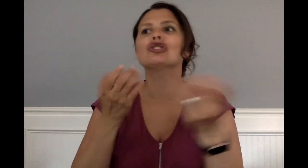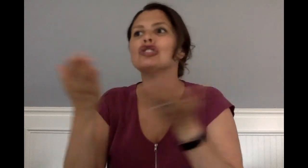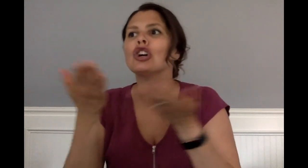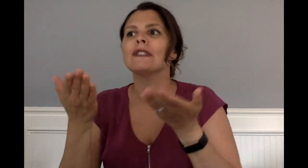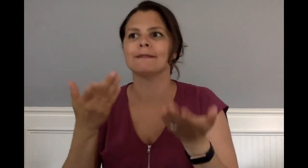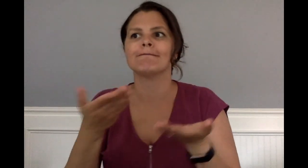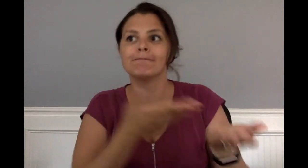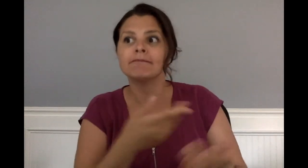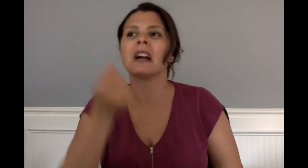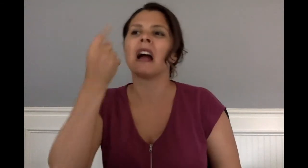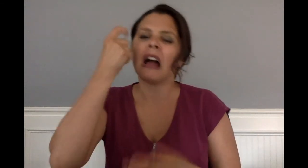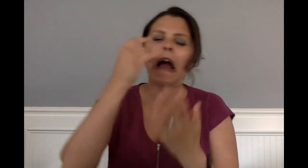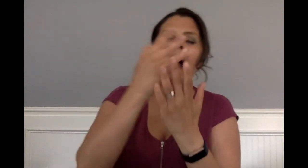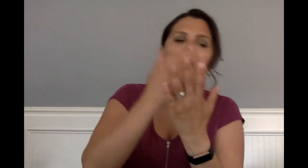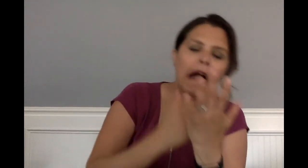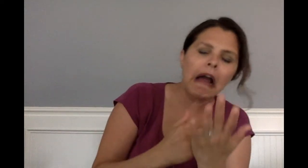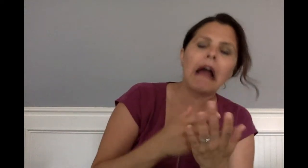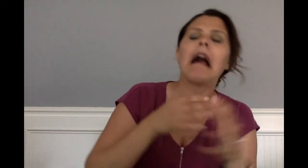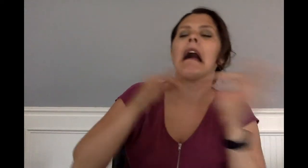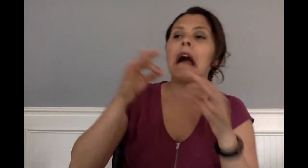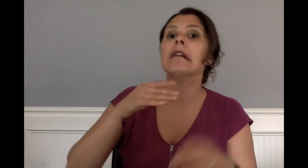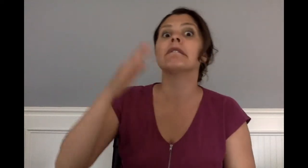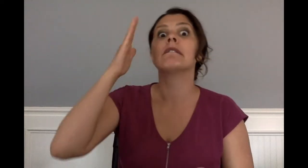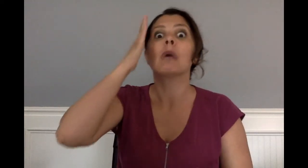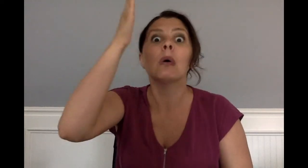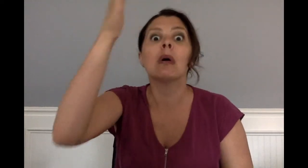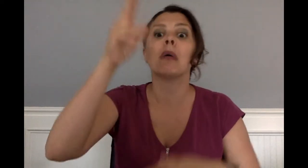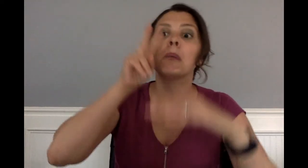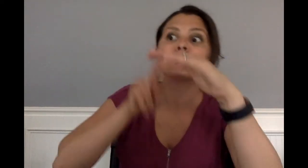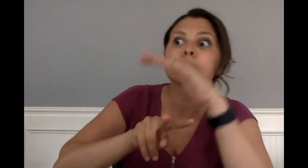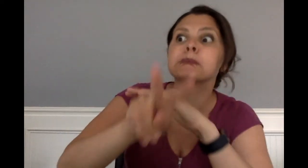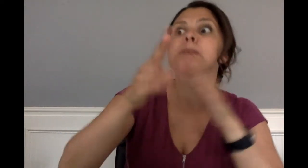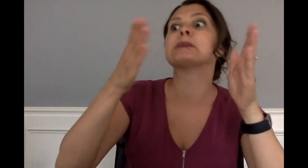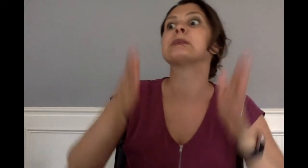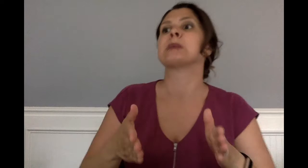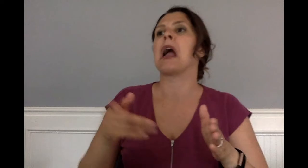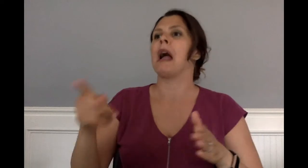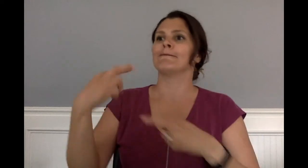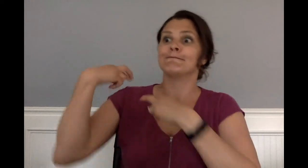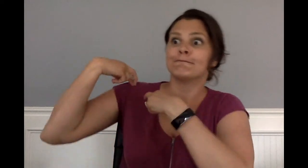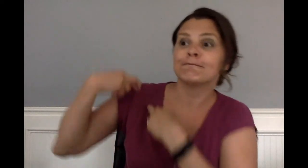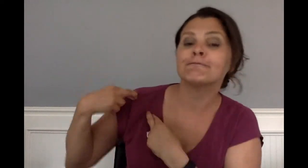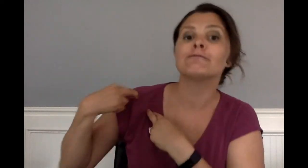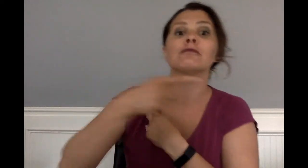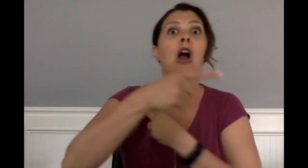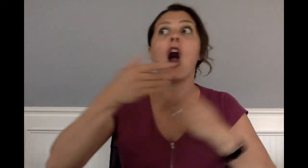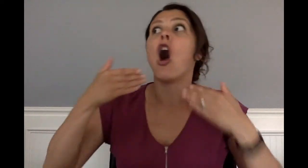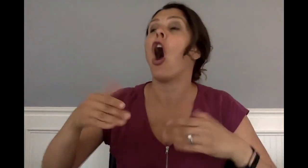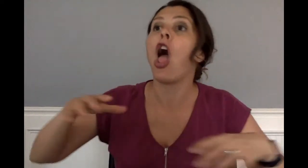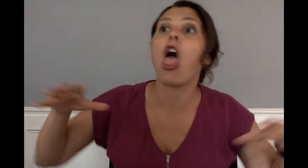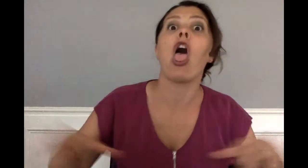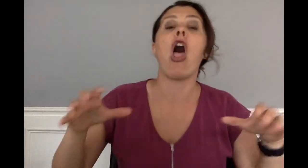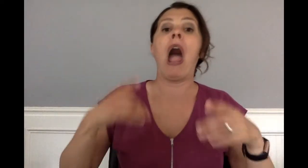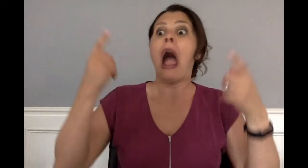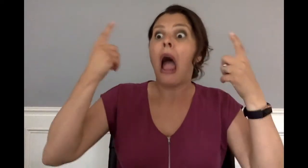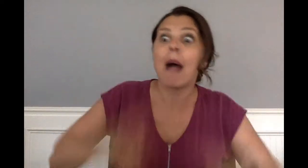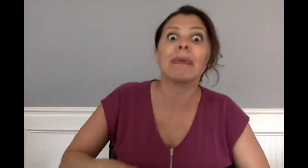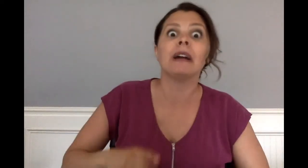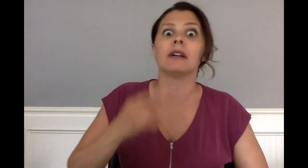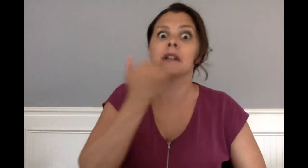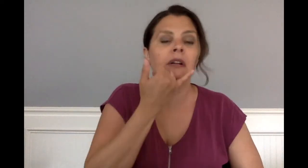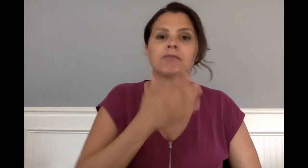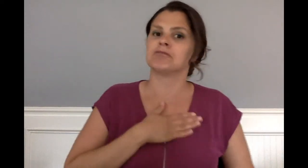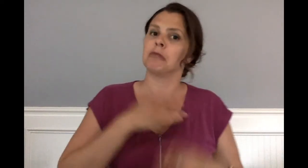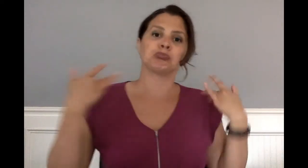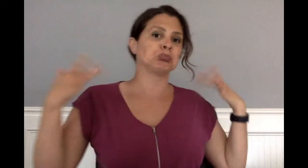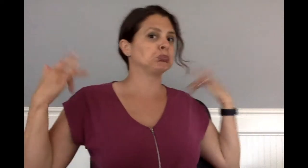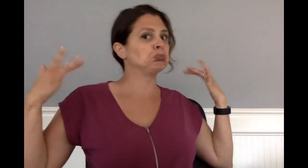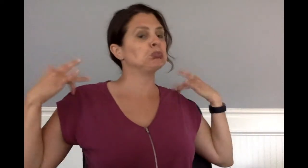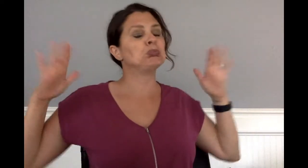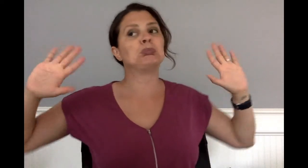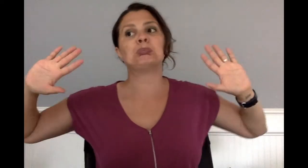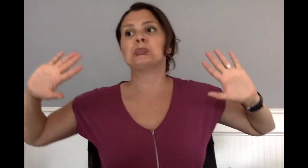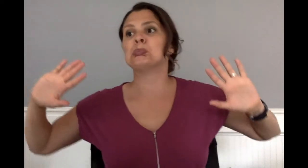the fortune-teller isn’t responsible for any actions you take because of the fortune told,